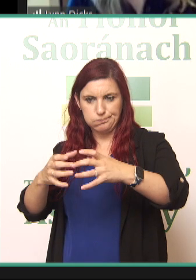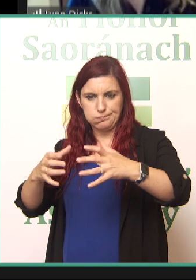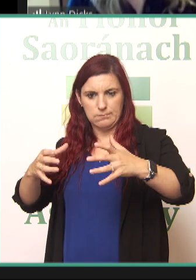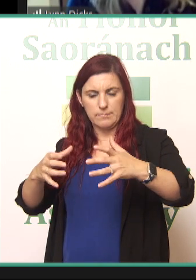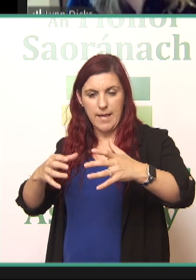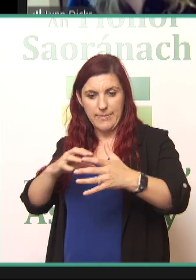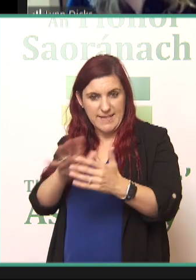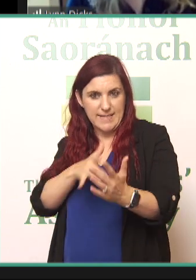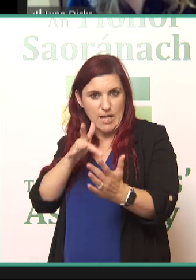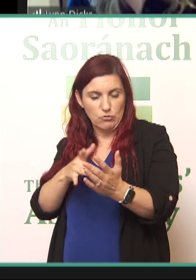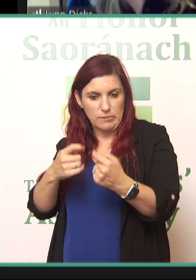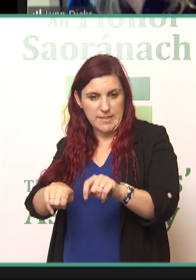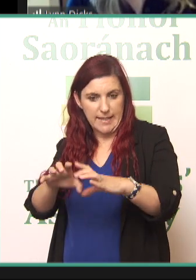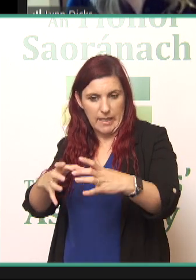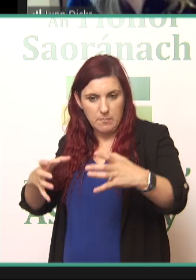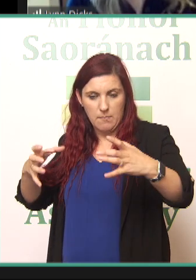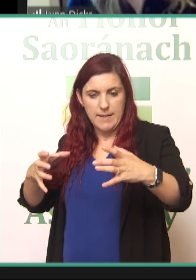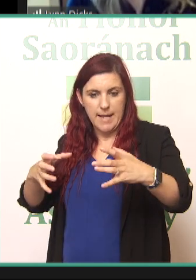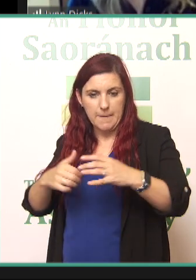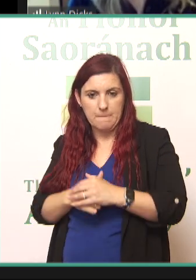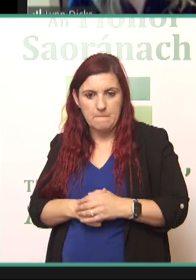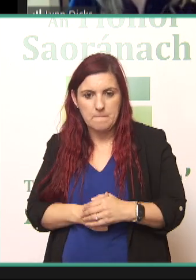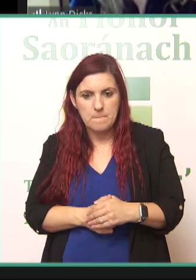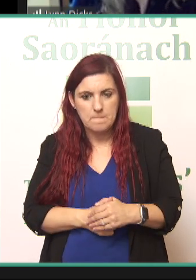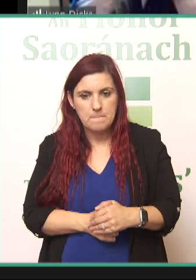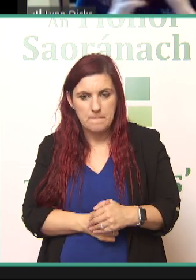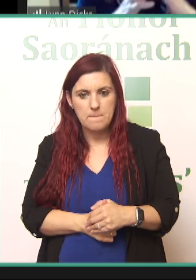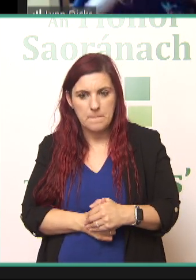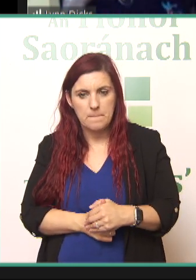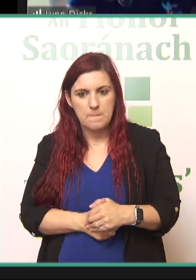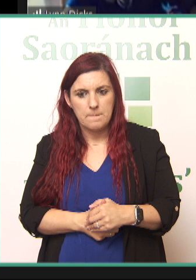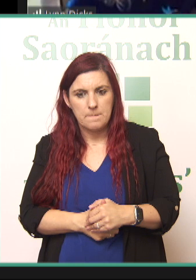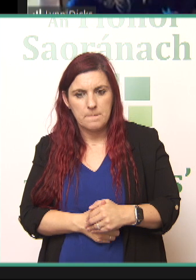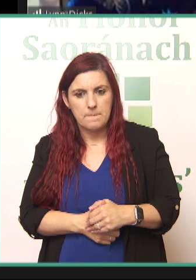it grows you have these Satellite City towns outside and the agriculture blooms around them